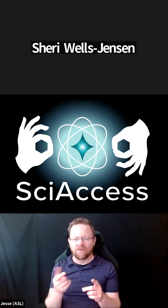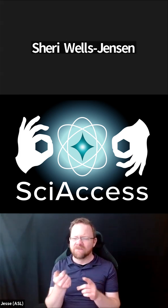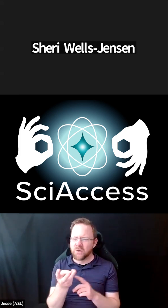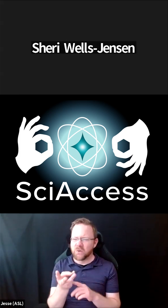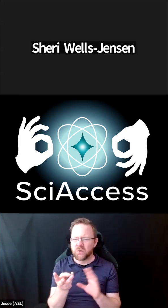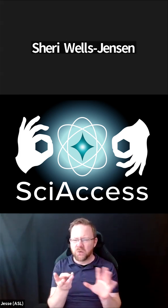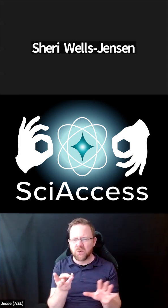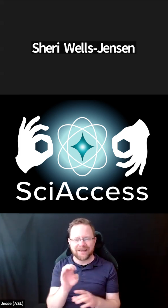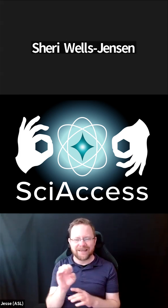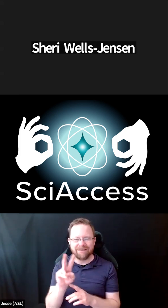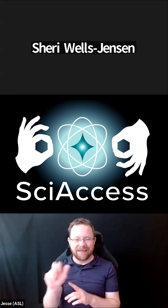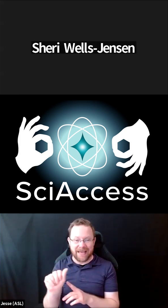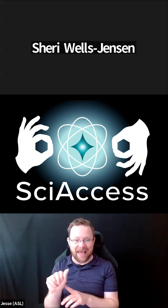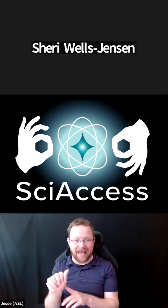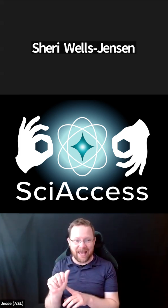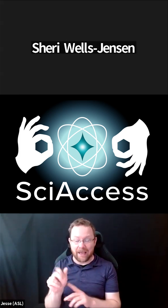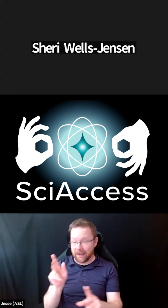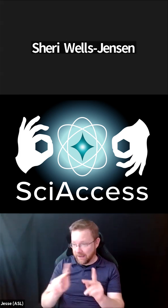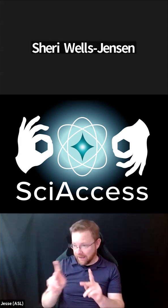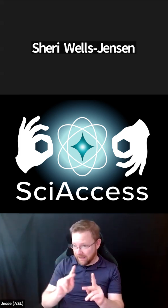spacesuit and step outside as though they were on Mars.